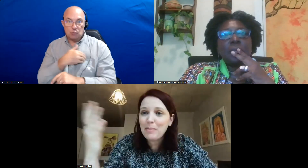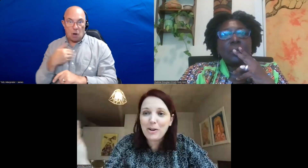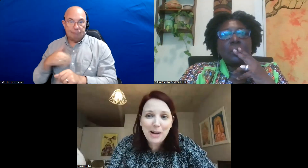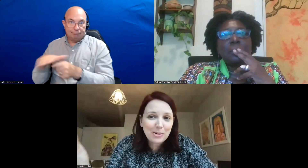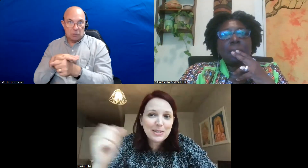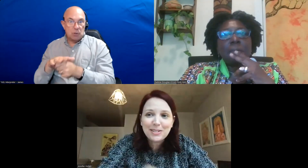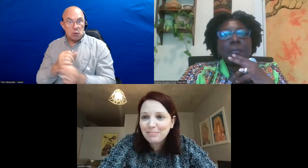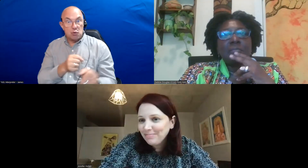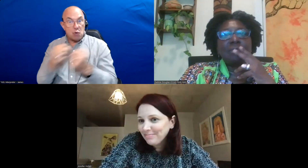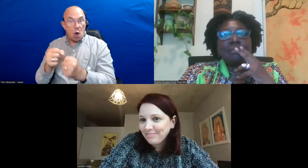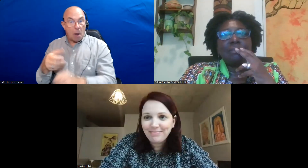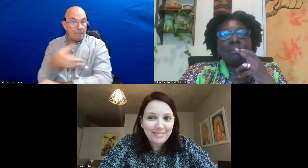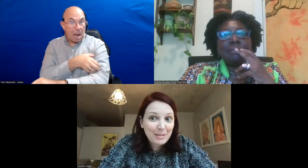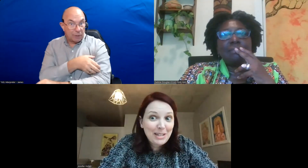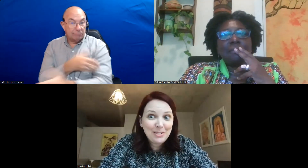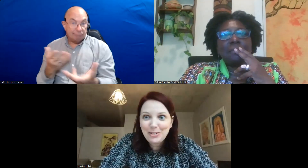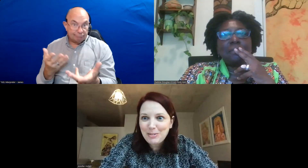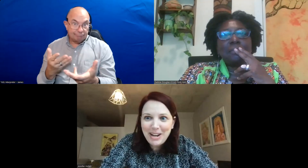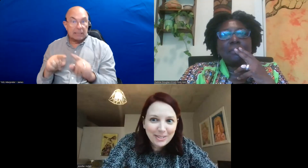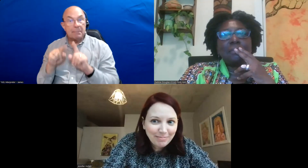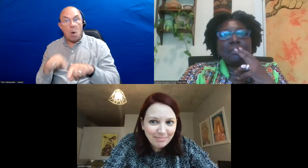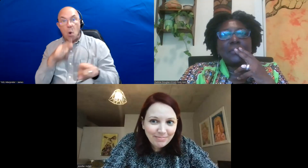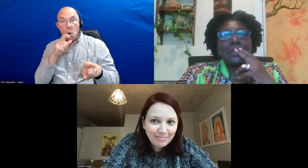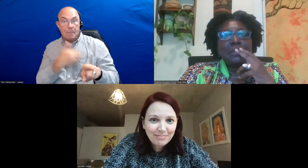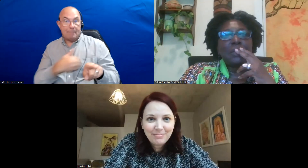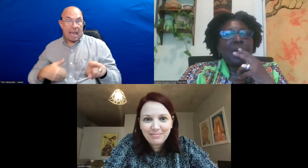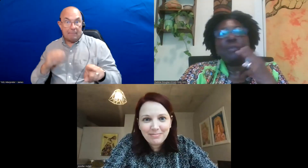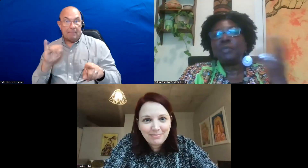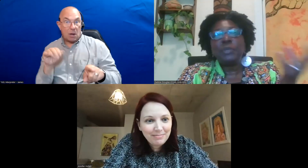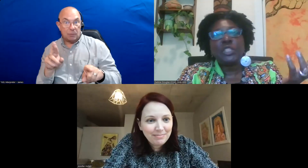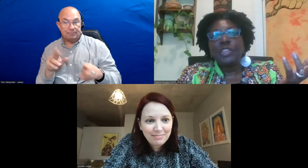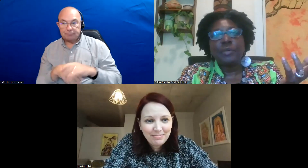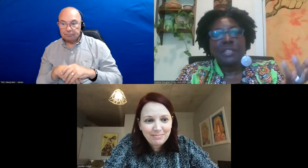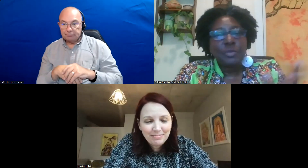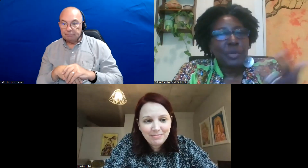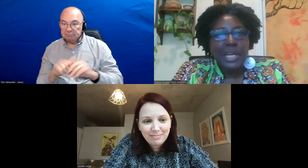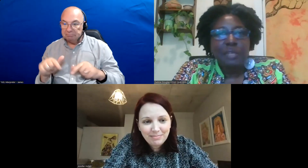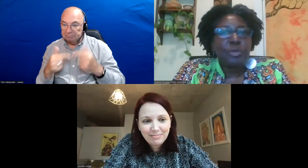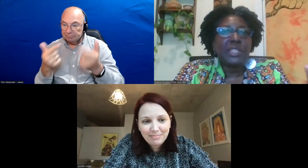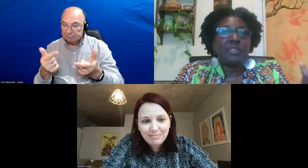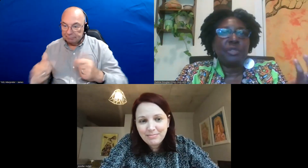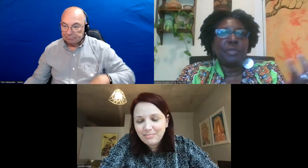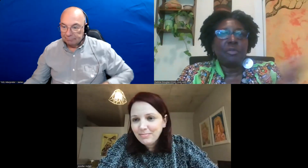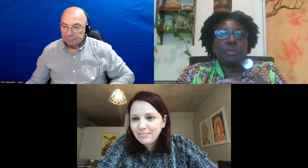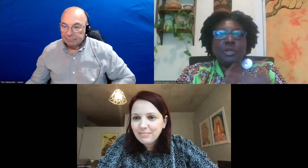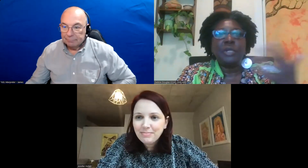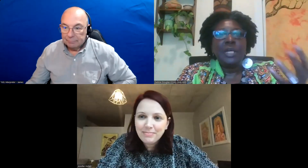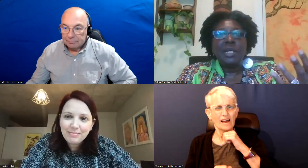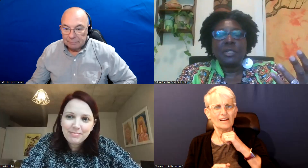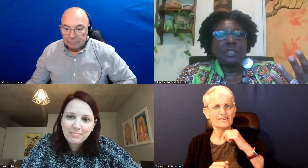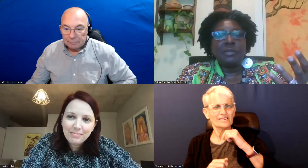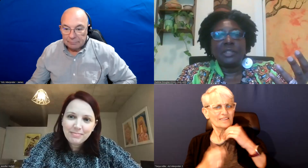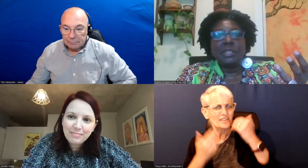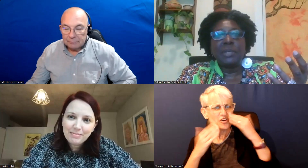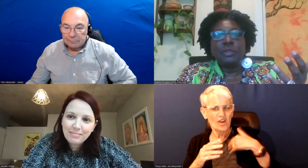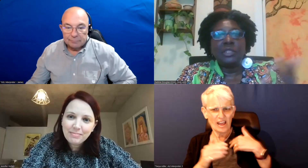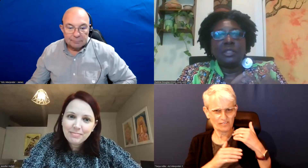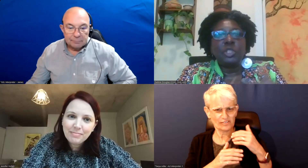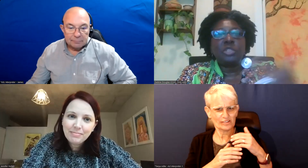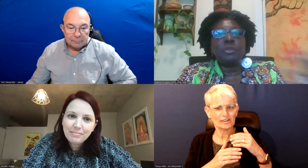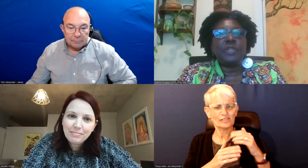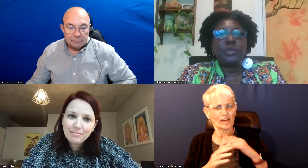Strong mayor powers -- >> DEBBIE: Thinking about the municipal vote.